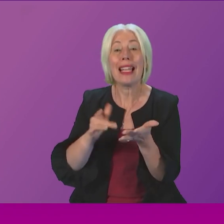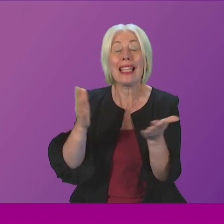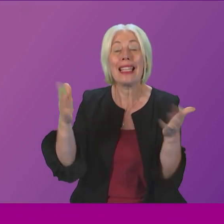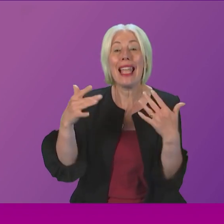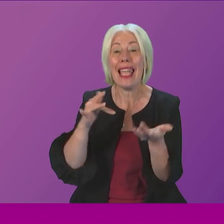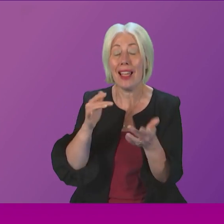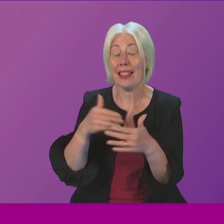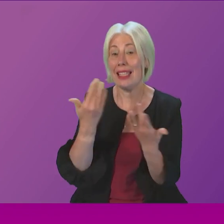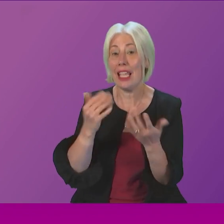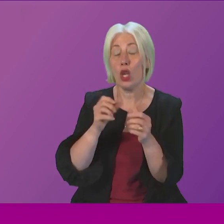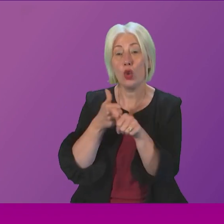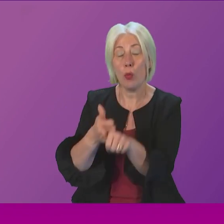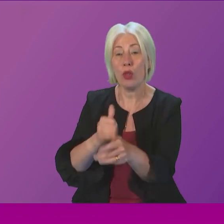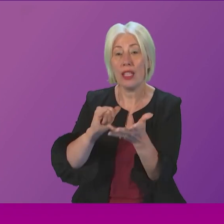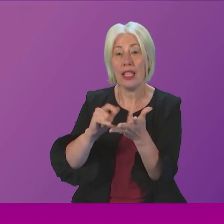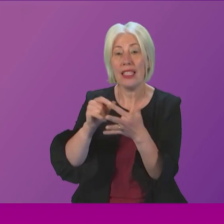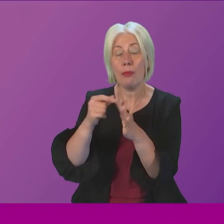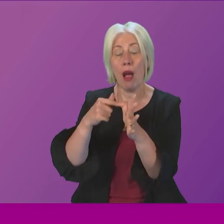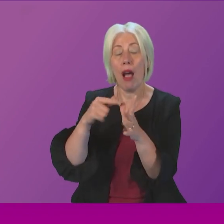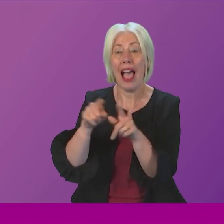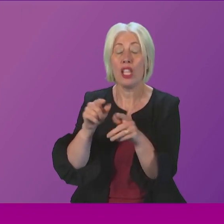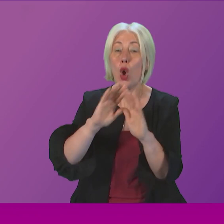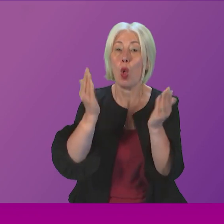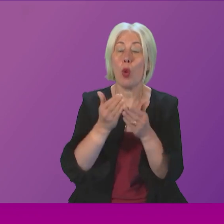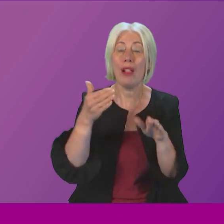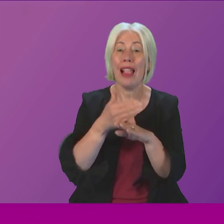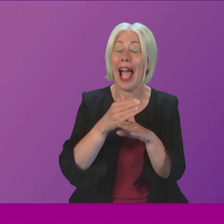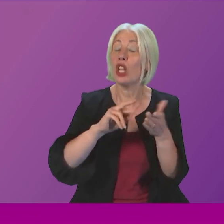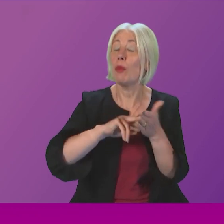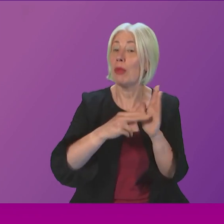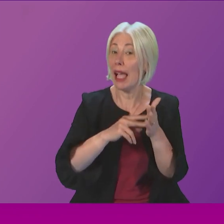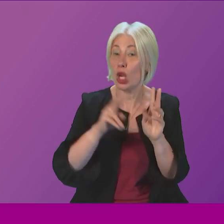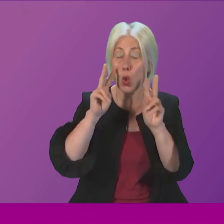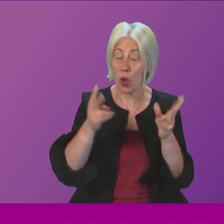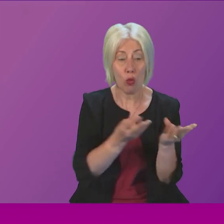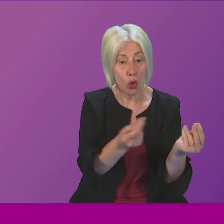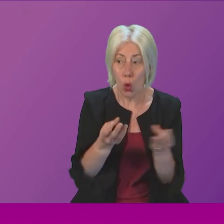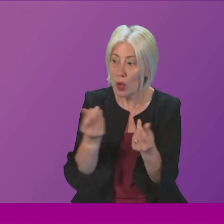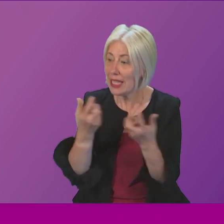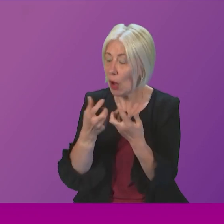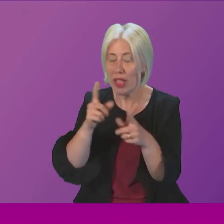Scotland and a global action plan to provide the resources to organisations that are delivering clean air day activities.